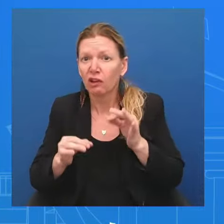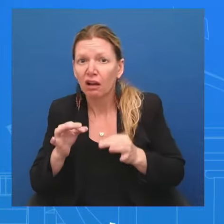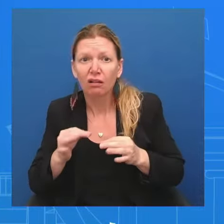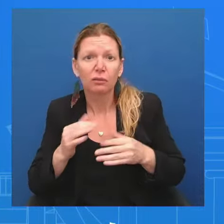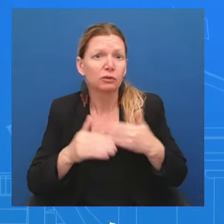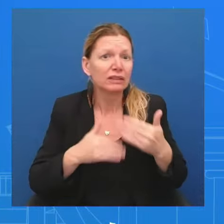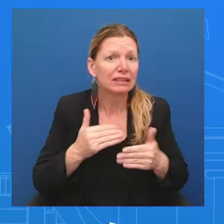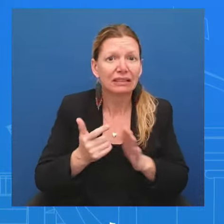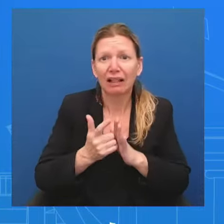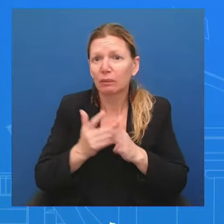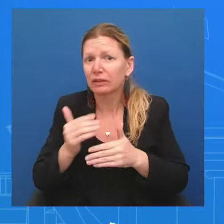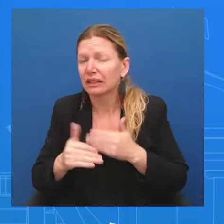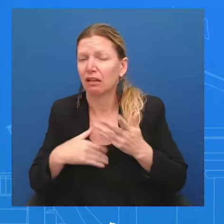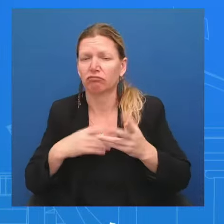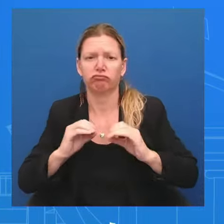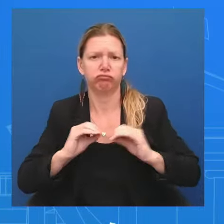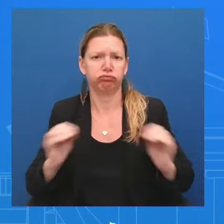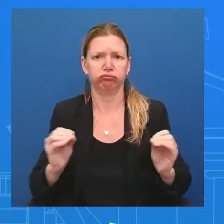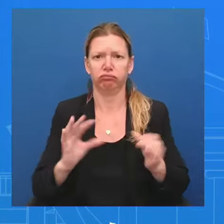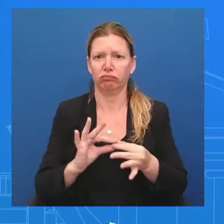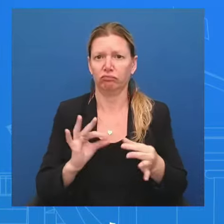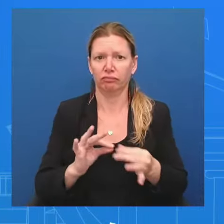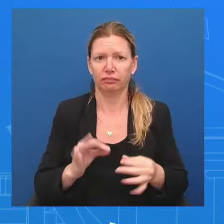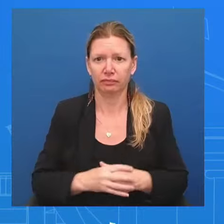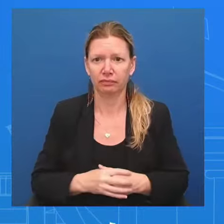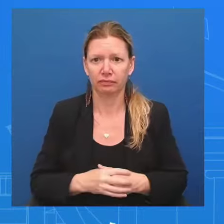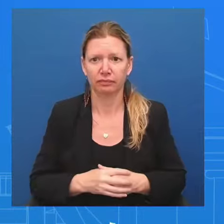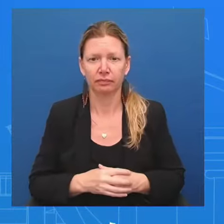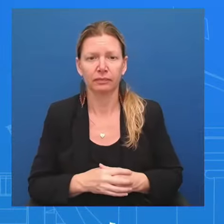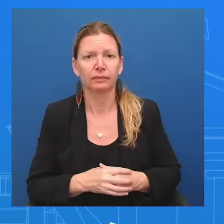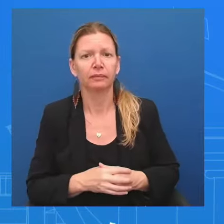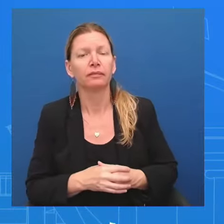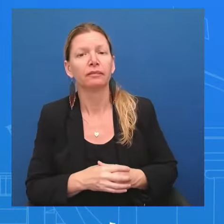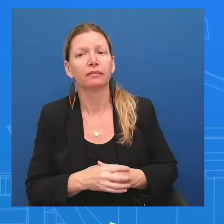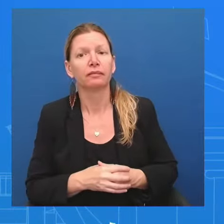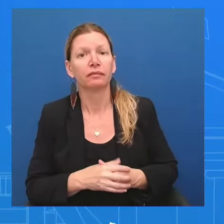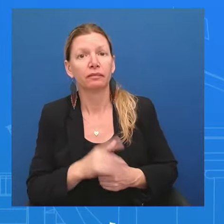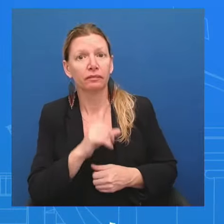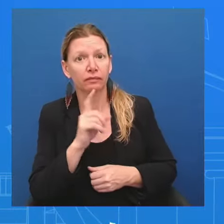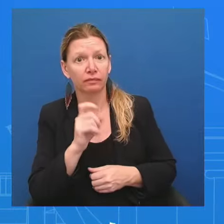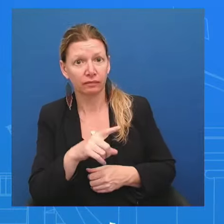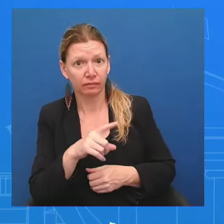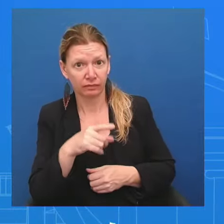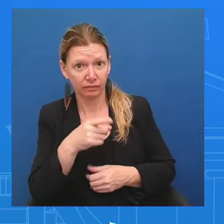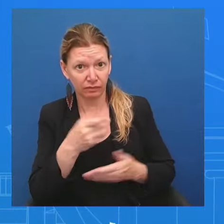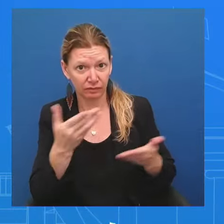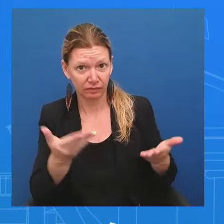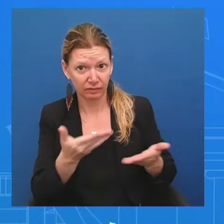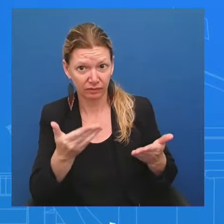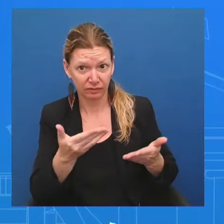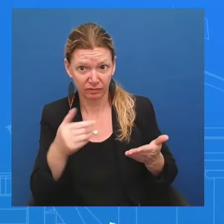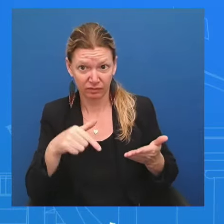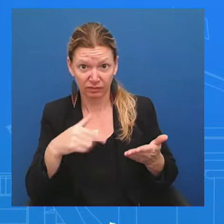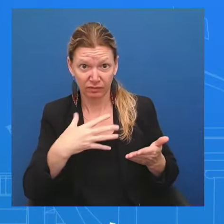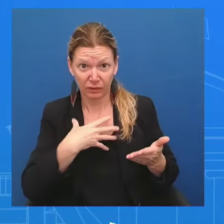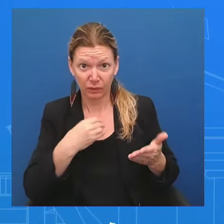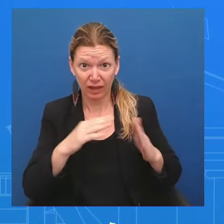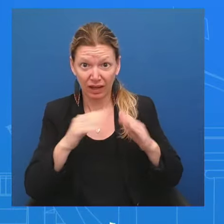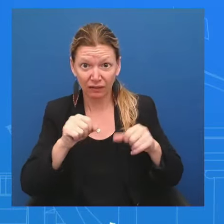The Press: Thank you, Karine. Are you guys here at the White House, in full-blown freakout mode? Ms. Jean-Pierre: What are you talking about? What are you talking about, Peter?